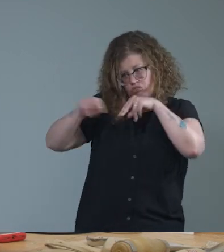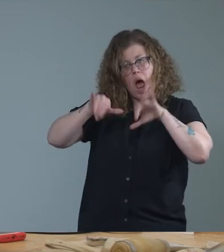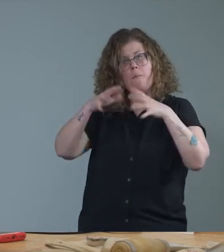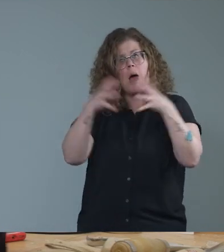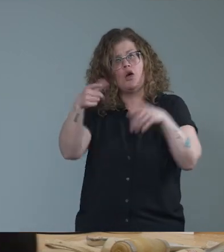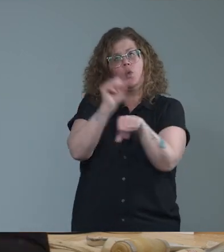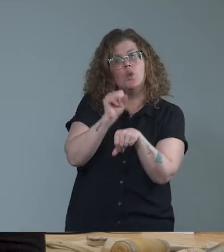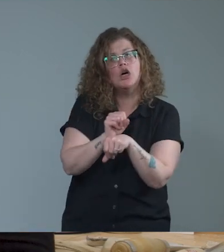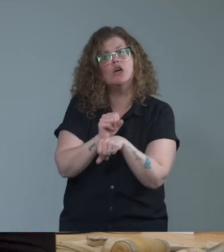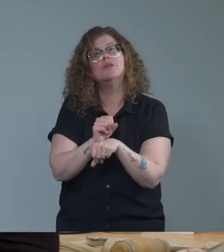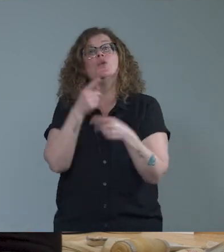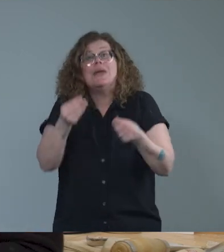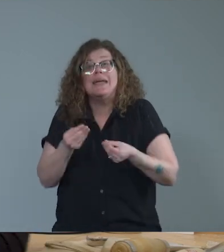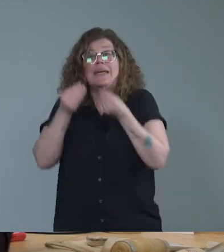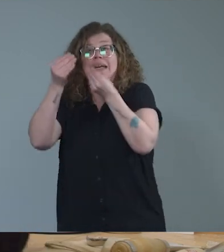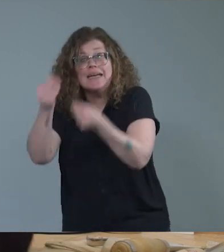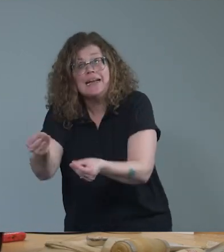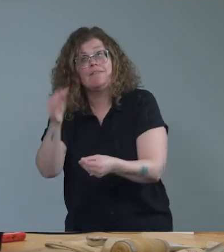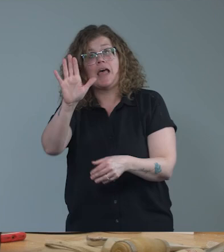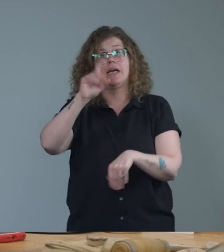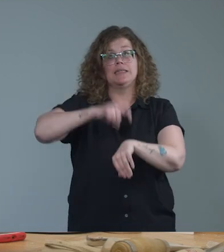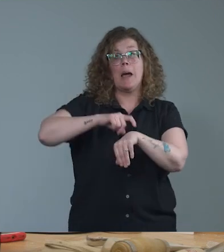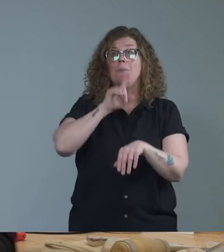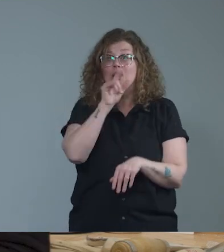what's going to measure, you know, everything is really given you know.